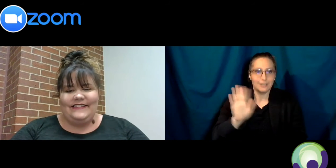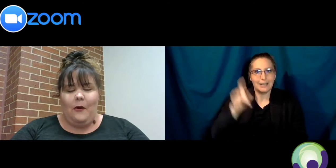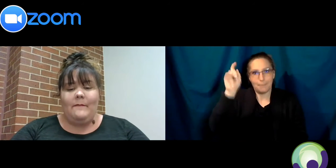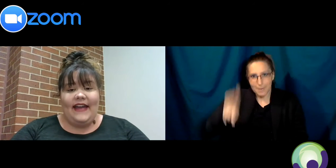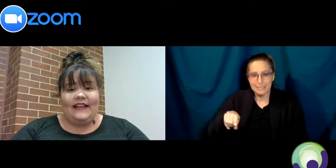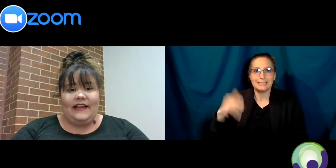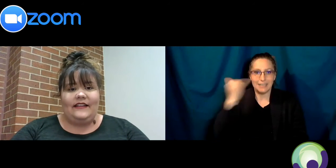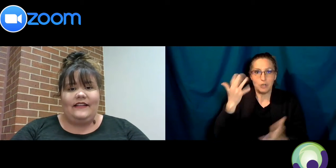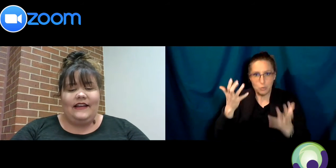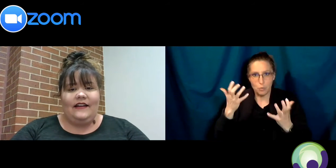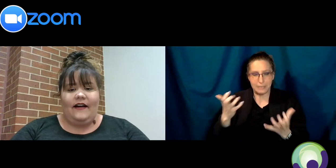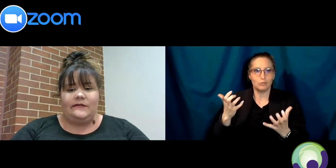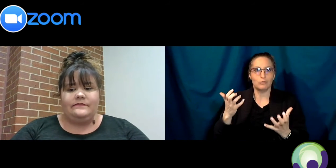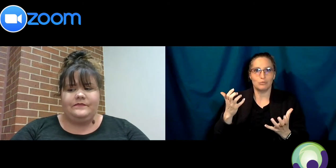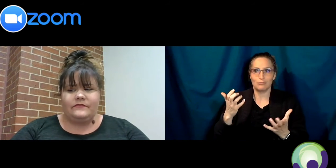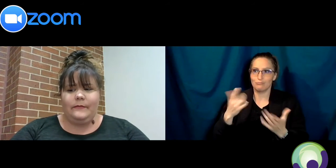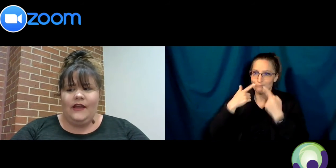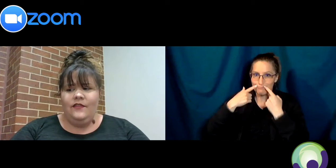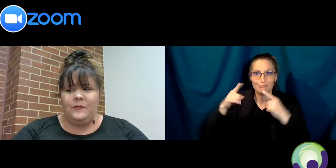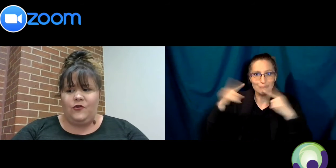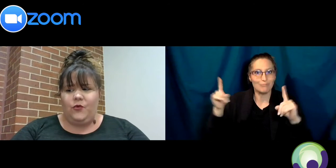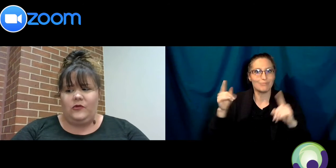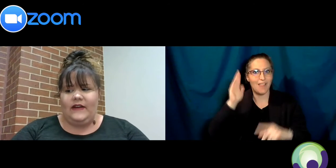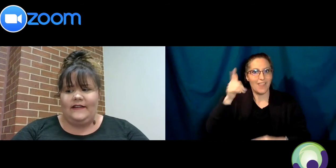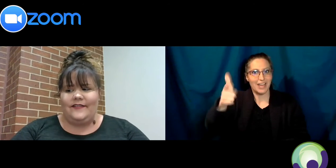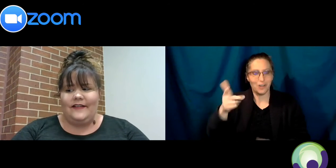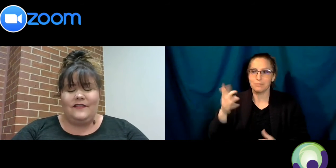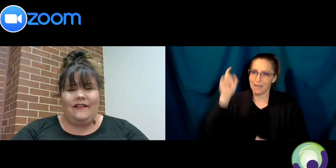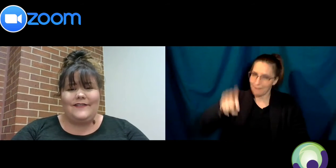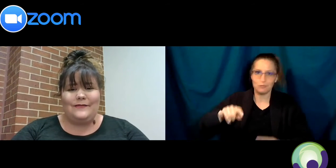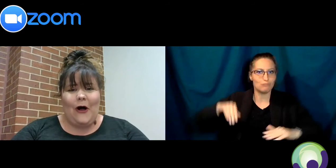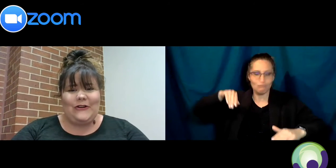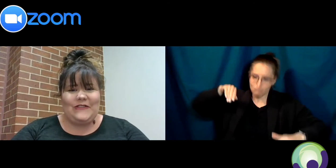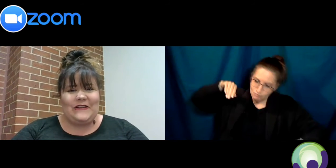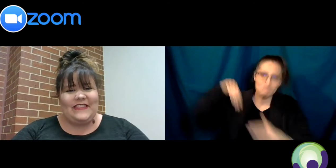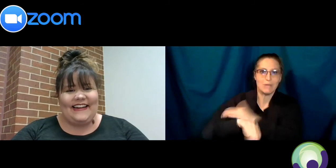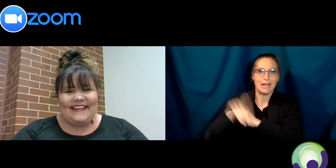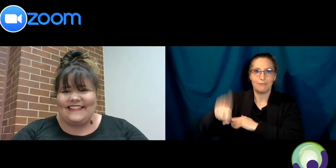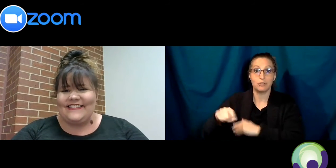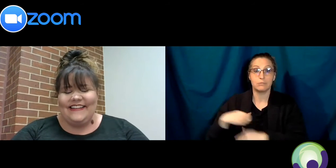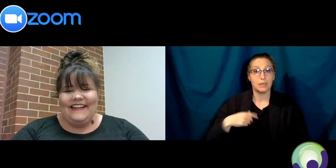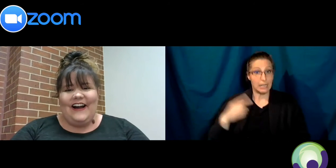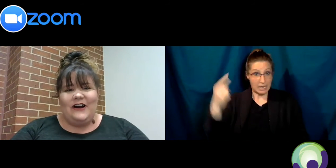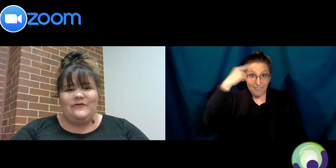make it in in the sports world. Because it's a lot smaller than you think it is. The